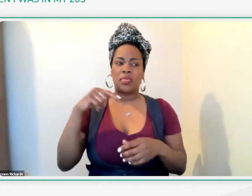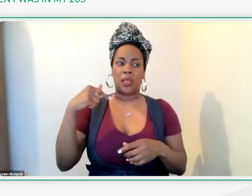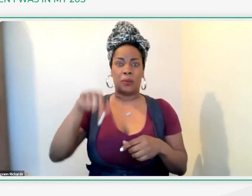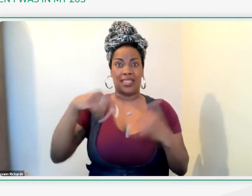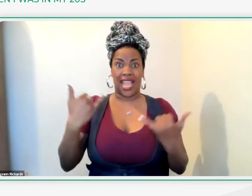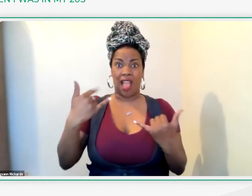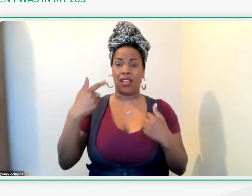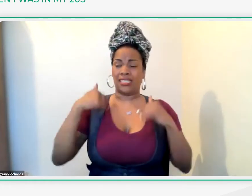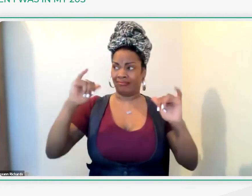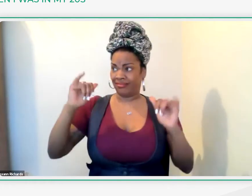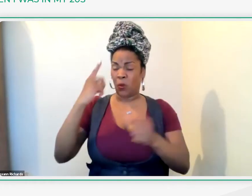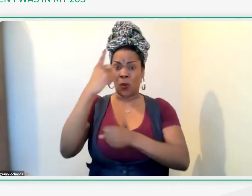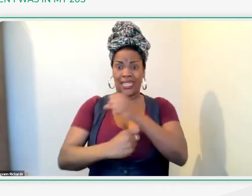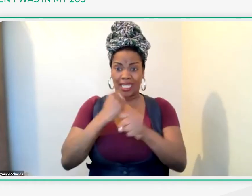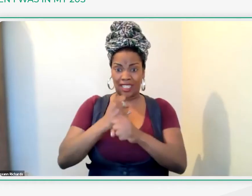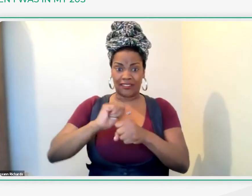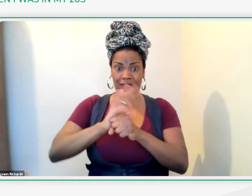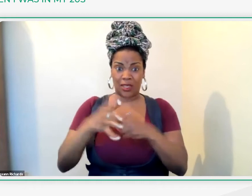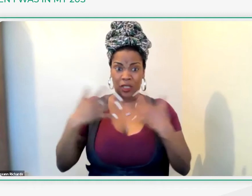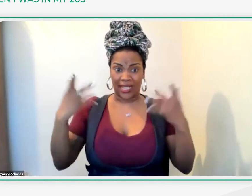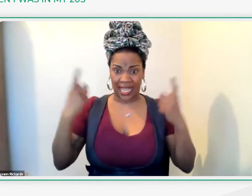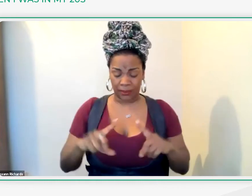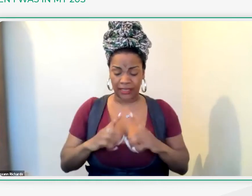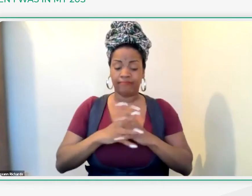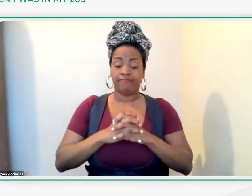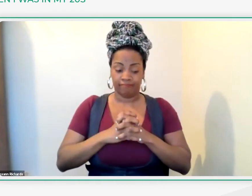And some people just don't know.